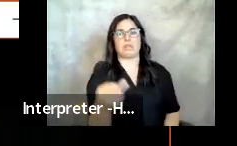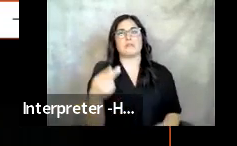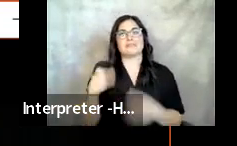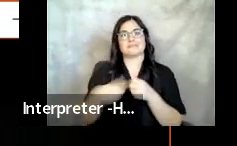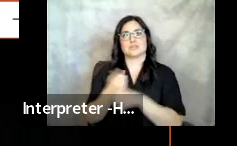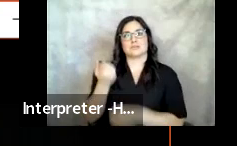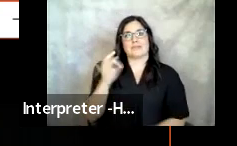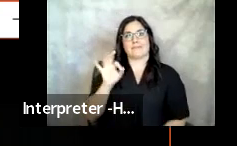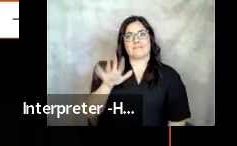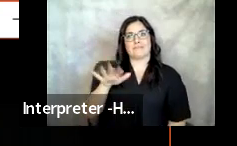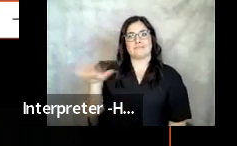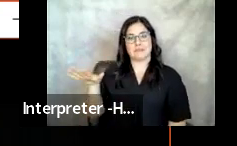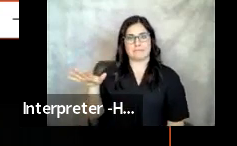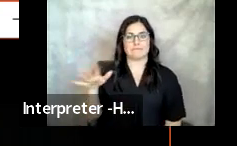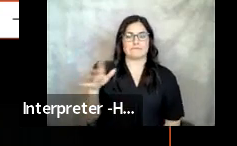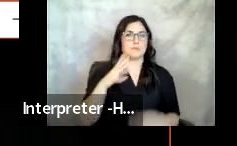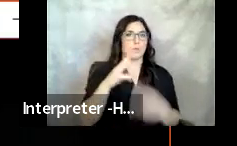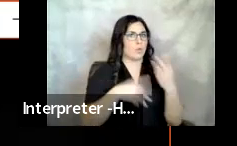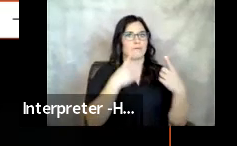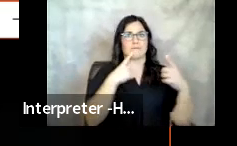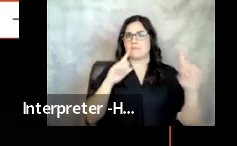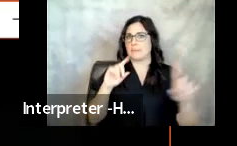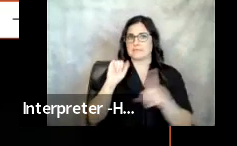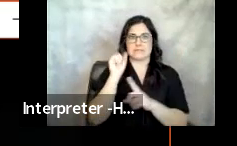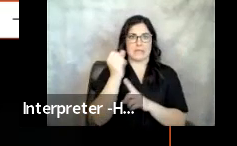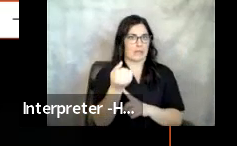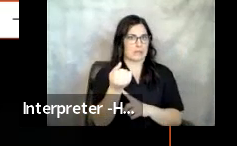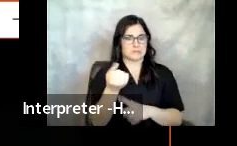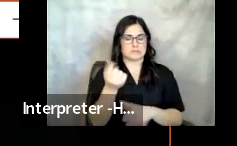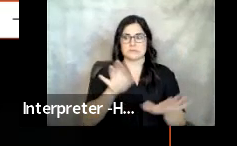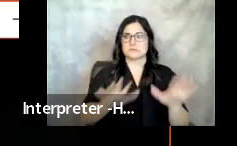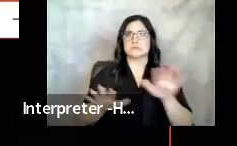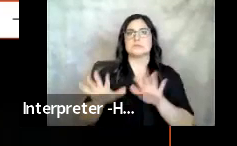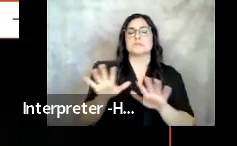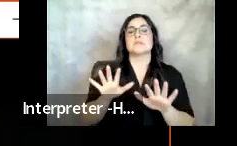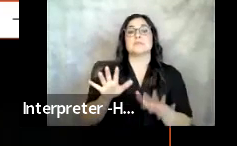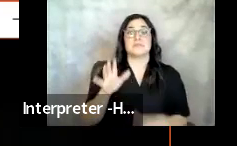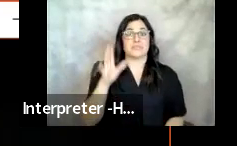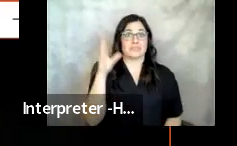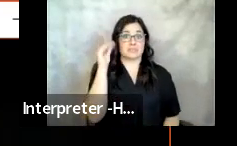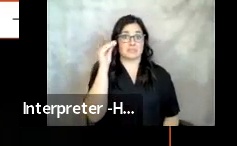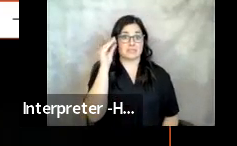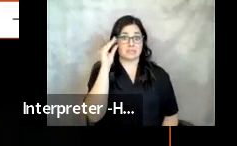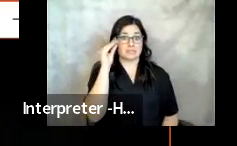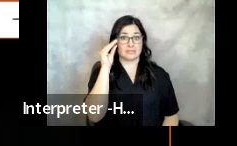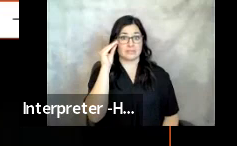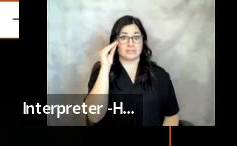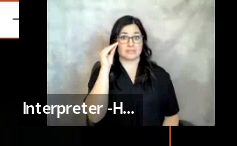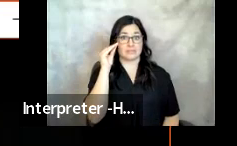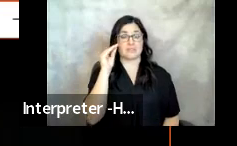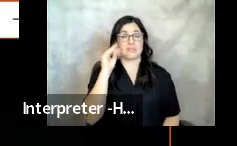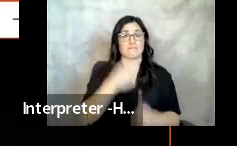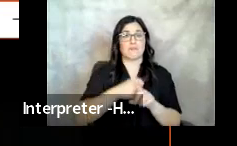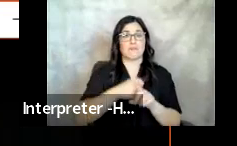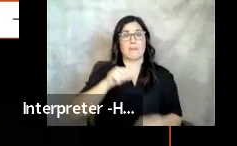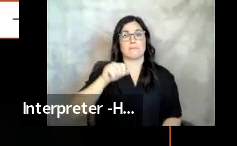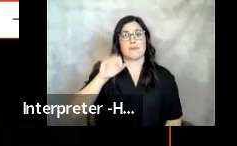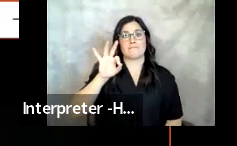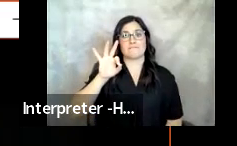And it became a world famous case. And these are some guys from. Ole Miss. Fraternity taking shots at it.